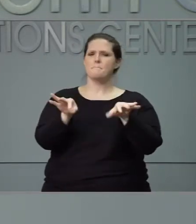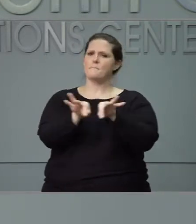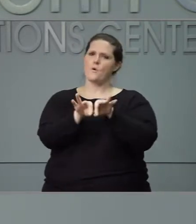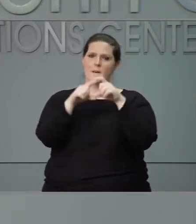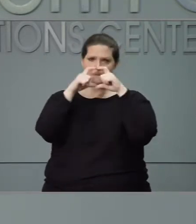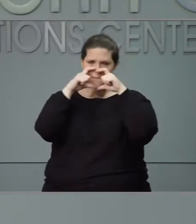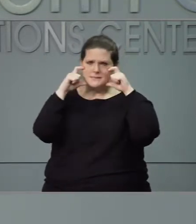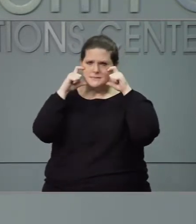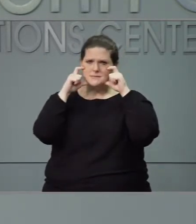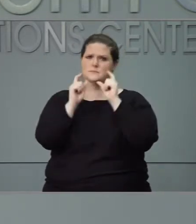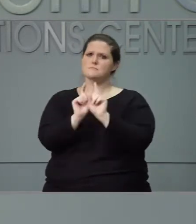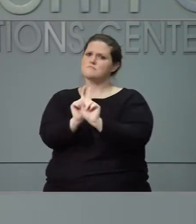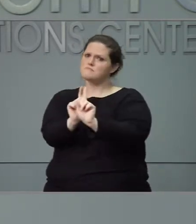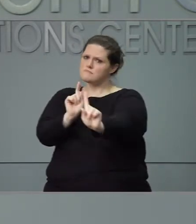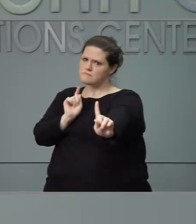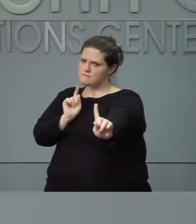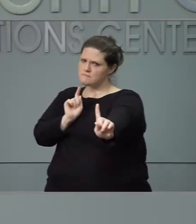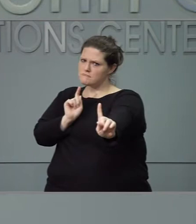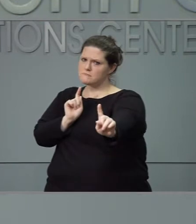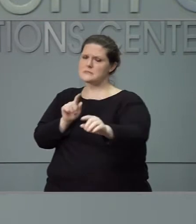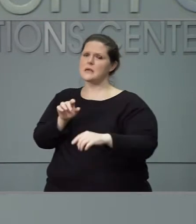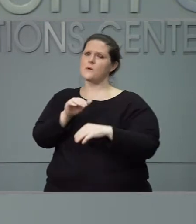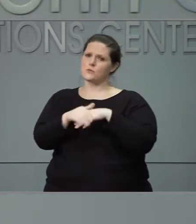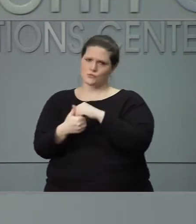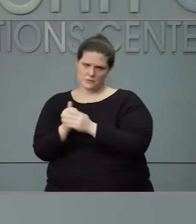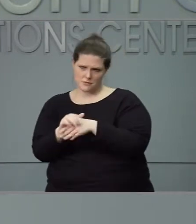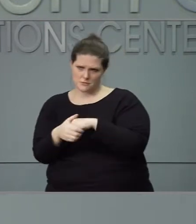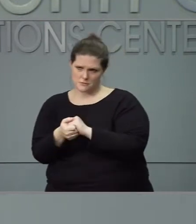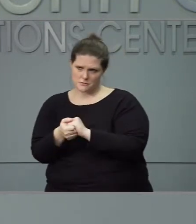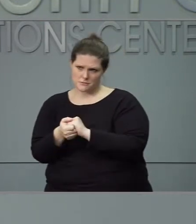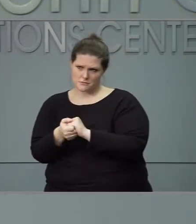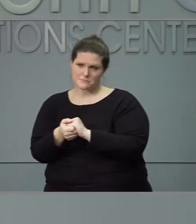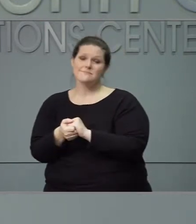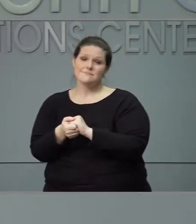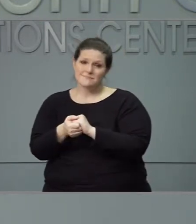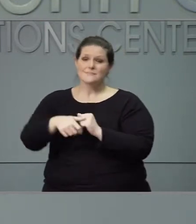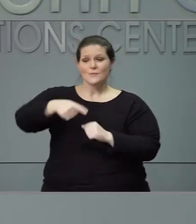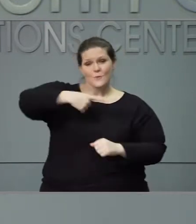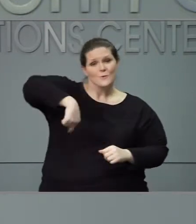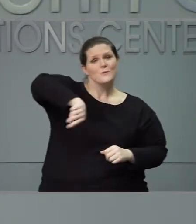GOBERNADOR HA DESPEDIDO A MUCHA GENTE, NO SE PUEDE CREAR OTRO